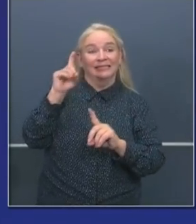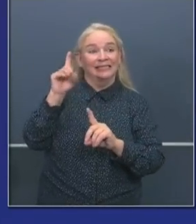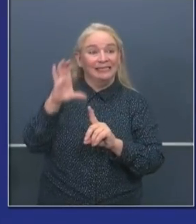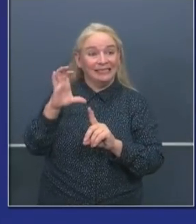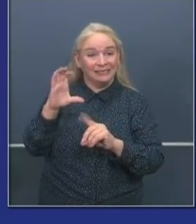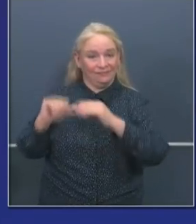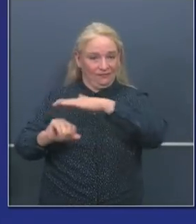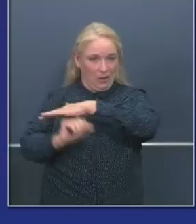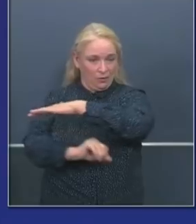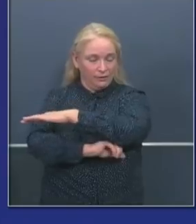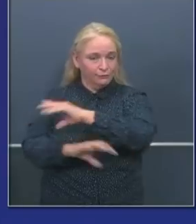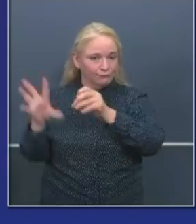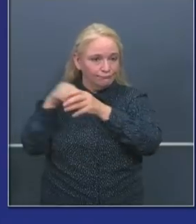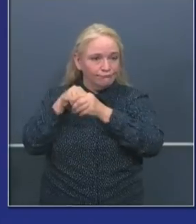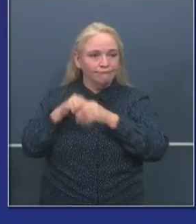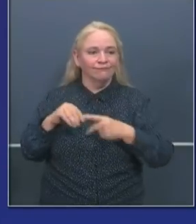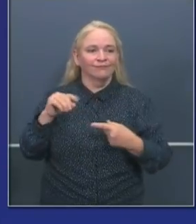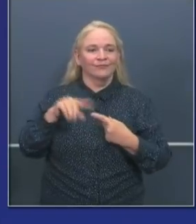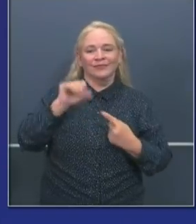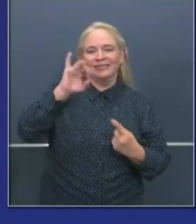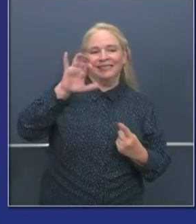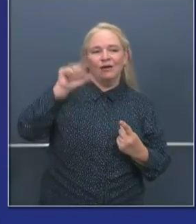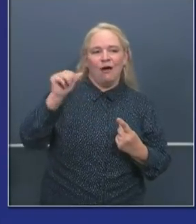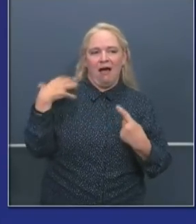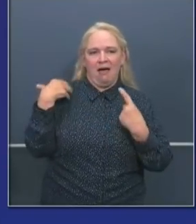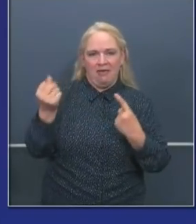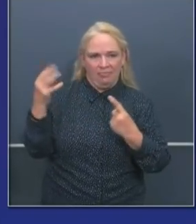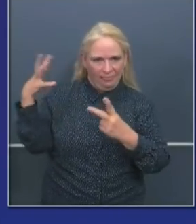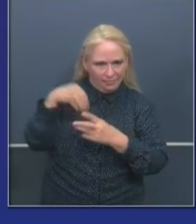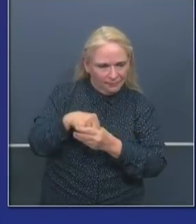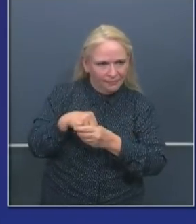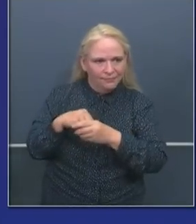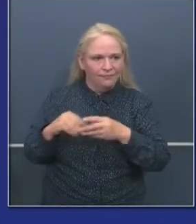I JUST WANT TO BE -- I WANT TO BE EXPRESS GRATITUDE AND APPRECIATION.